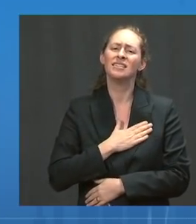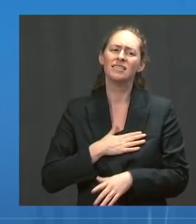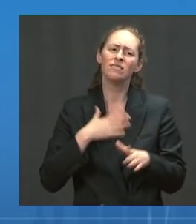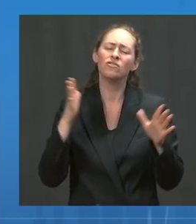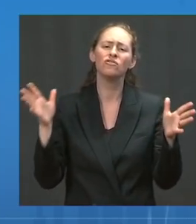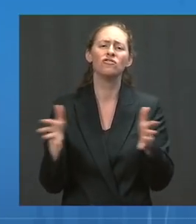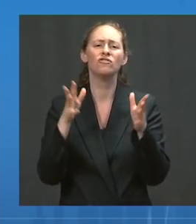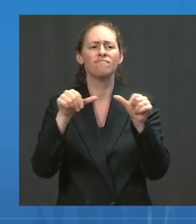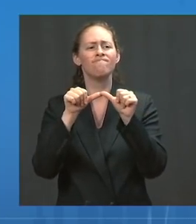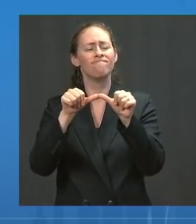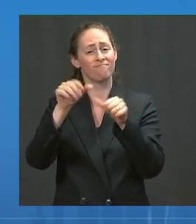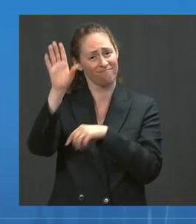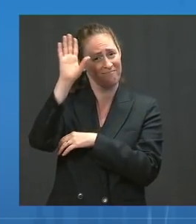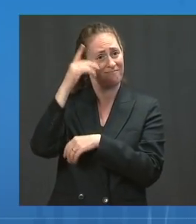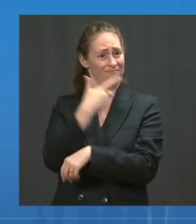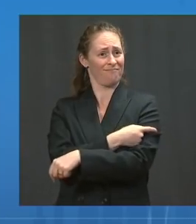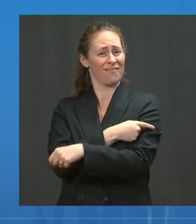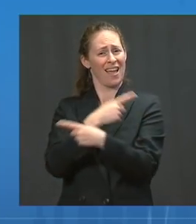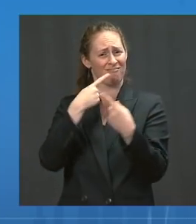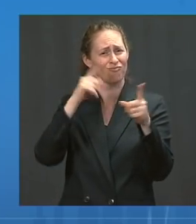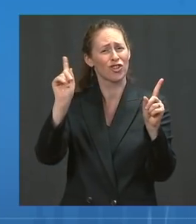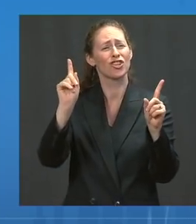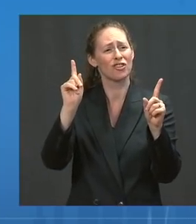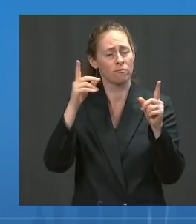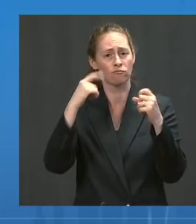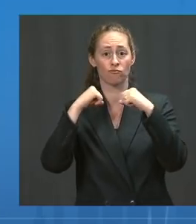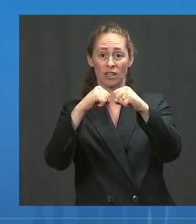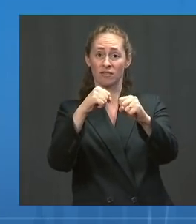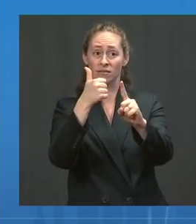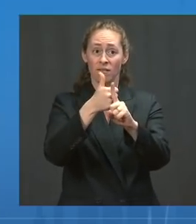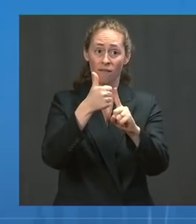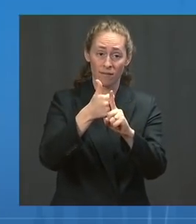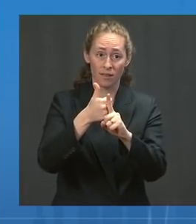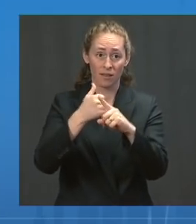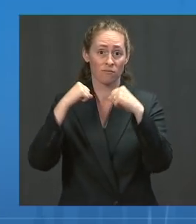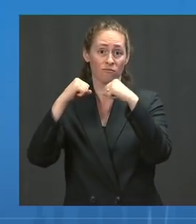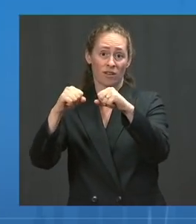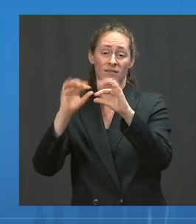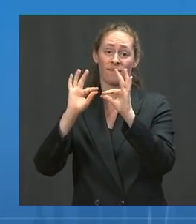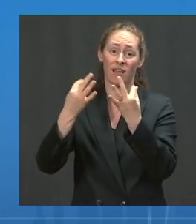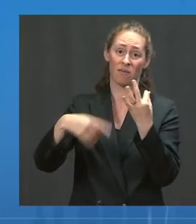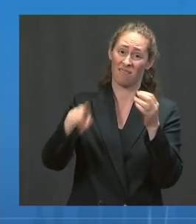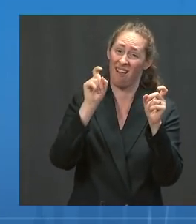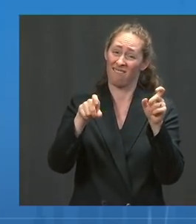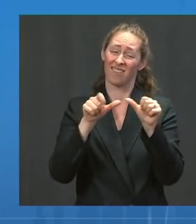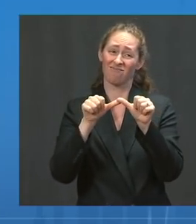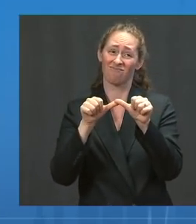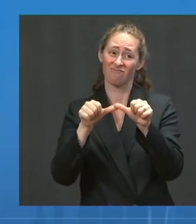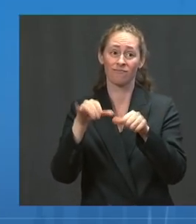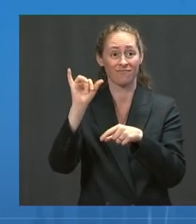to protect you and your family until you are fully vaccinated. If you are not vaccinated,